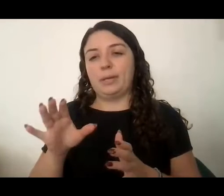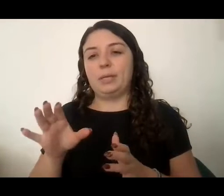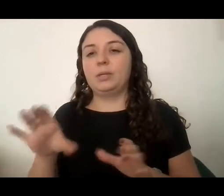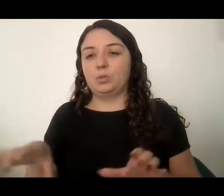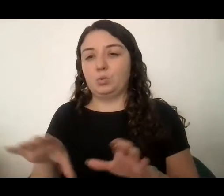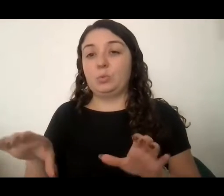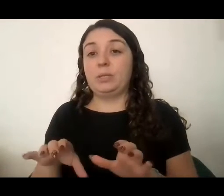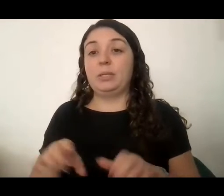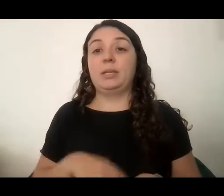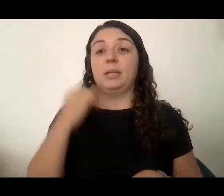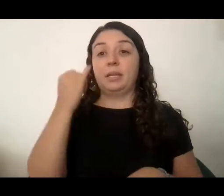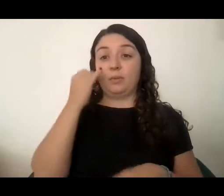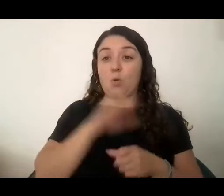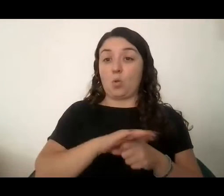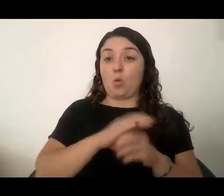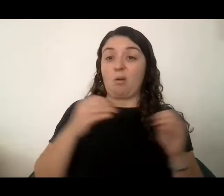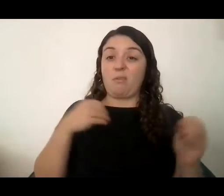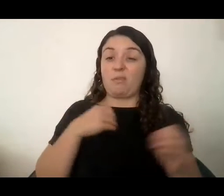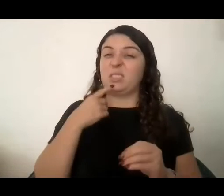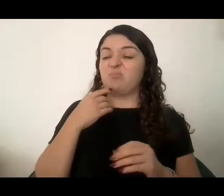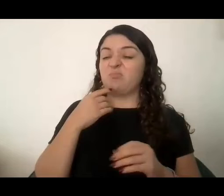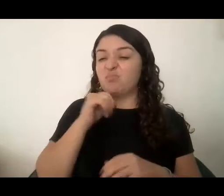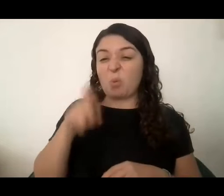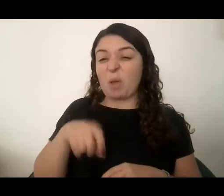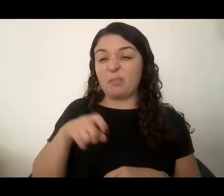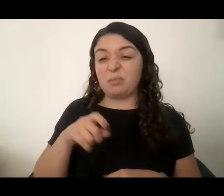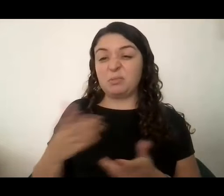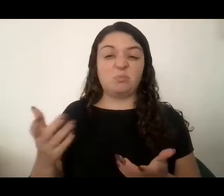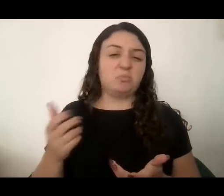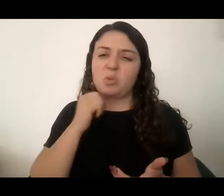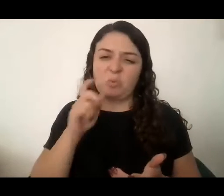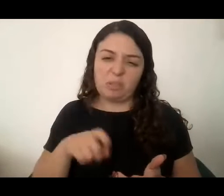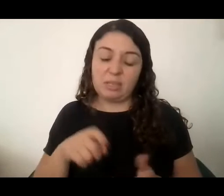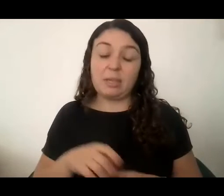If your local office tells you don't do that, then you don't need to do that. But by default,